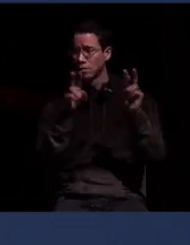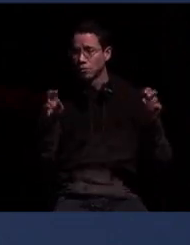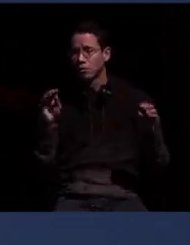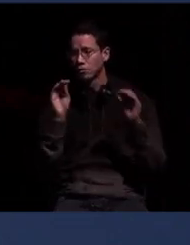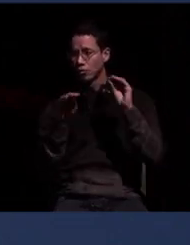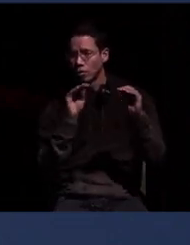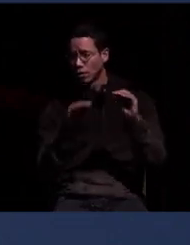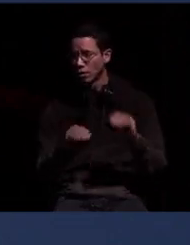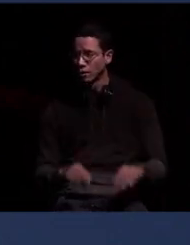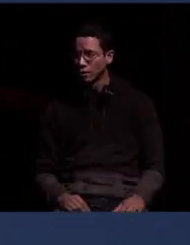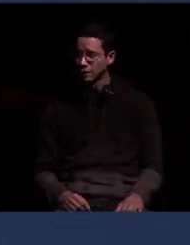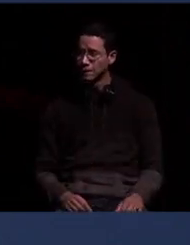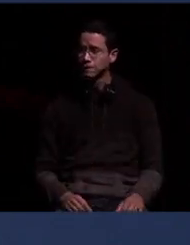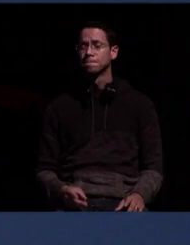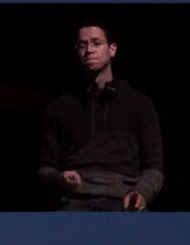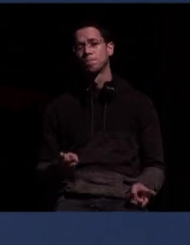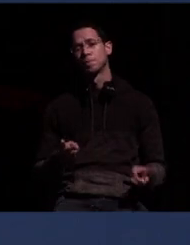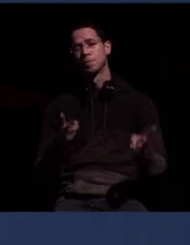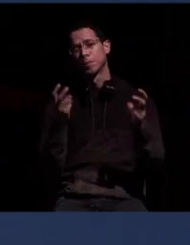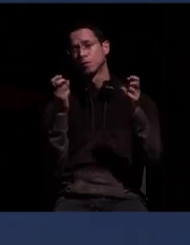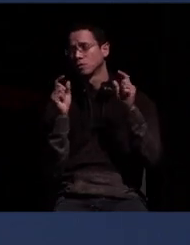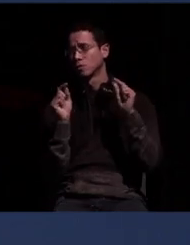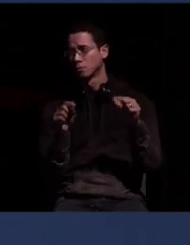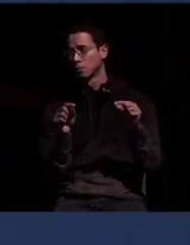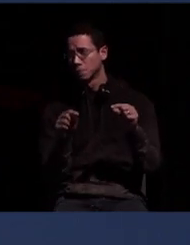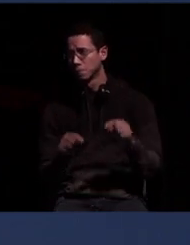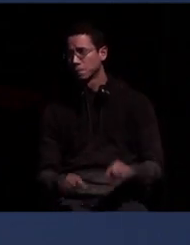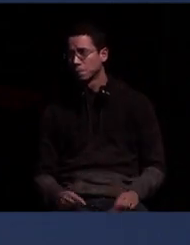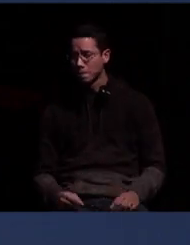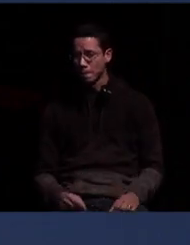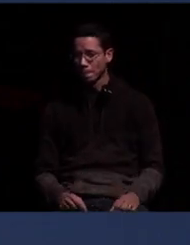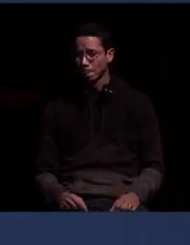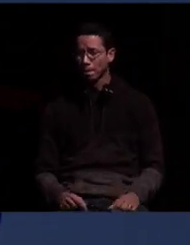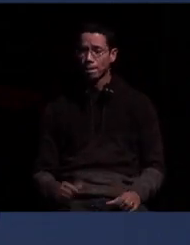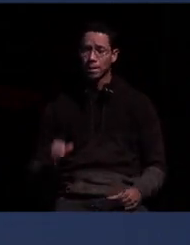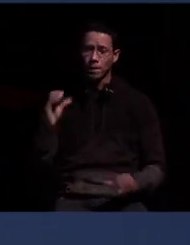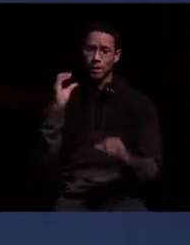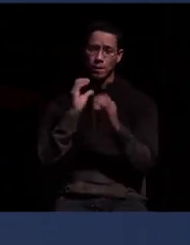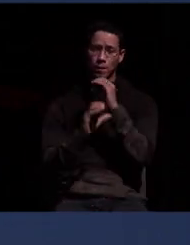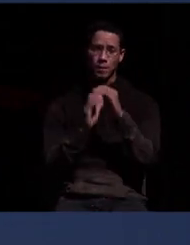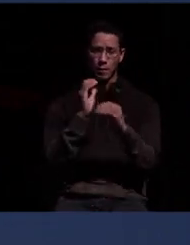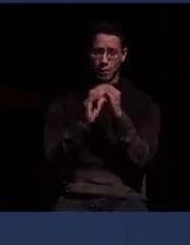and what we realized is... if we get to see, the hegemonic communication